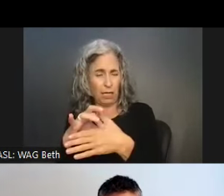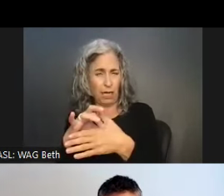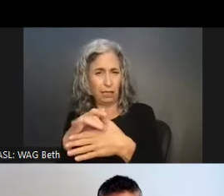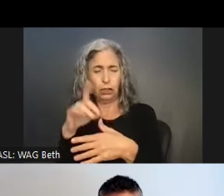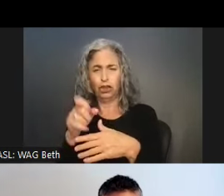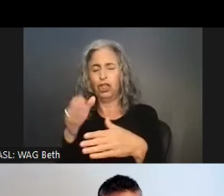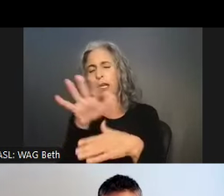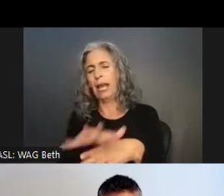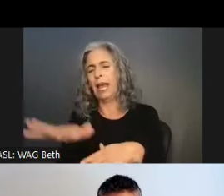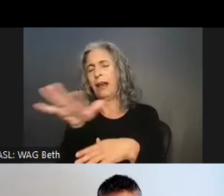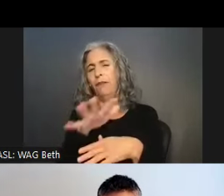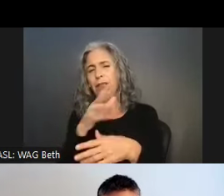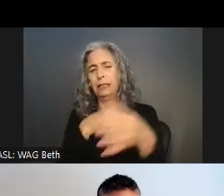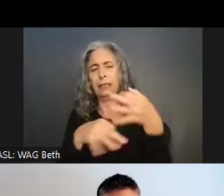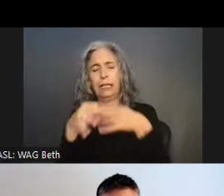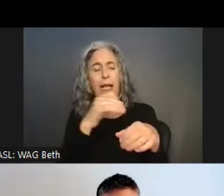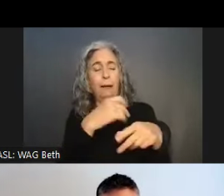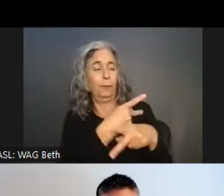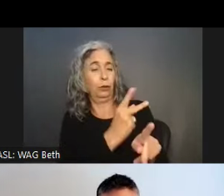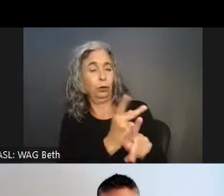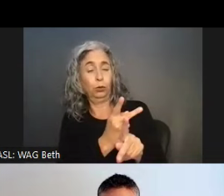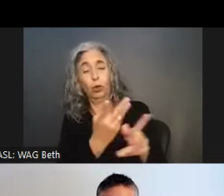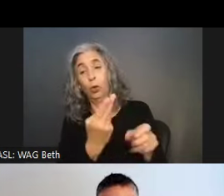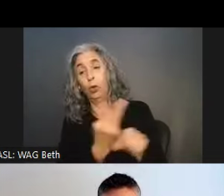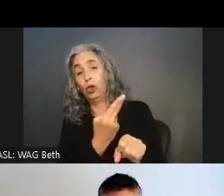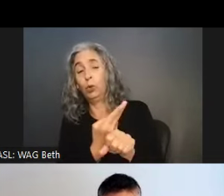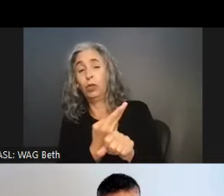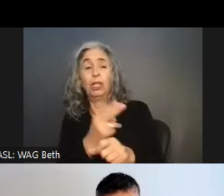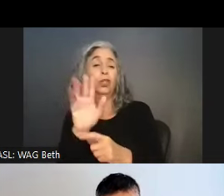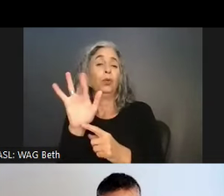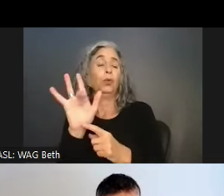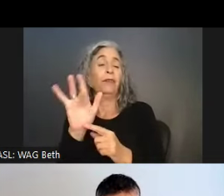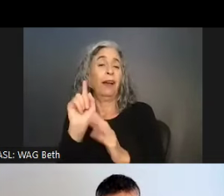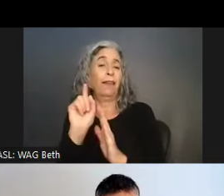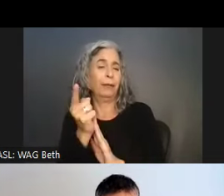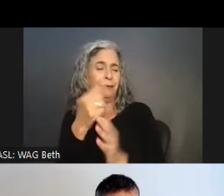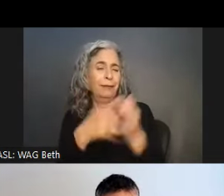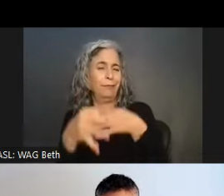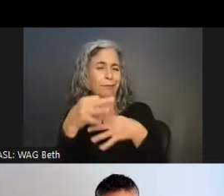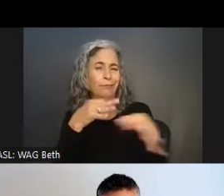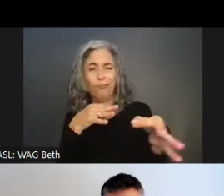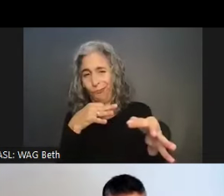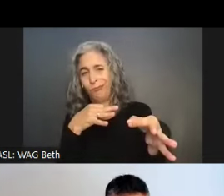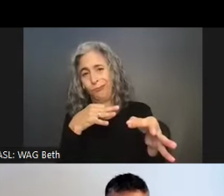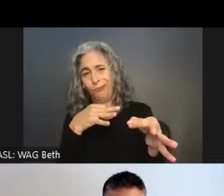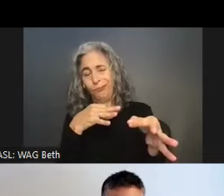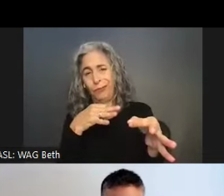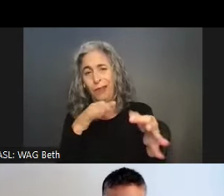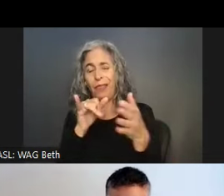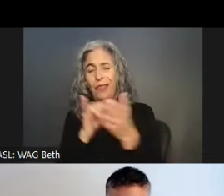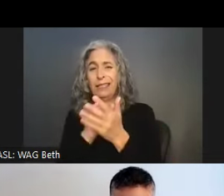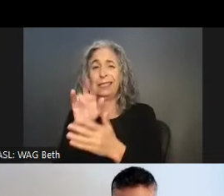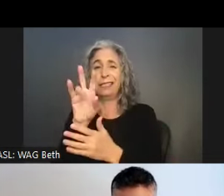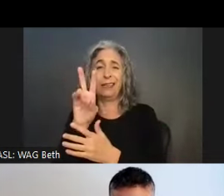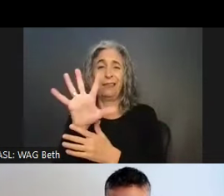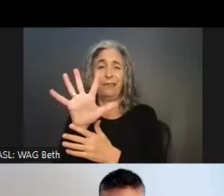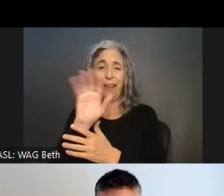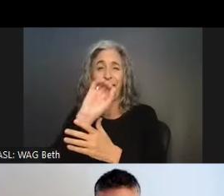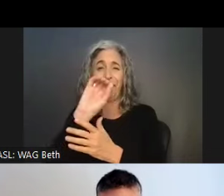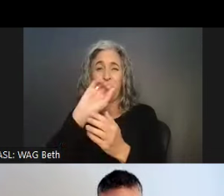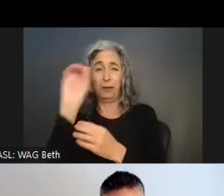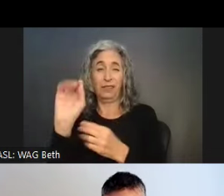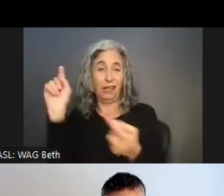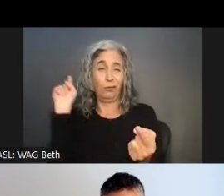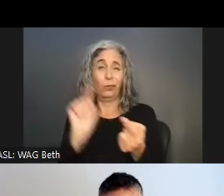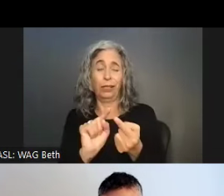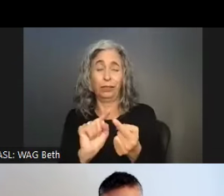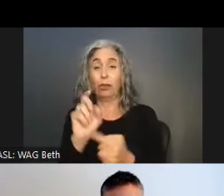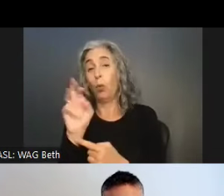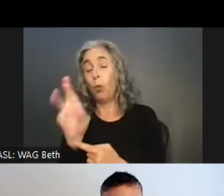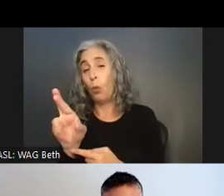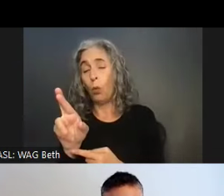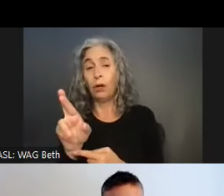try to instead produce or consume 25 minutes instead. That's a 75% reduction. Or if we work